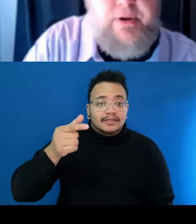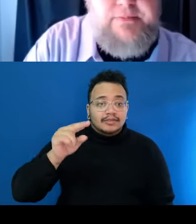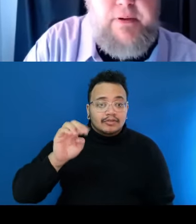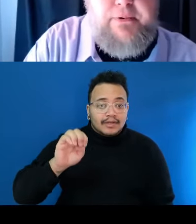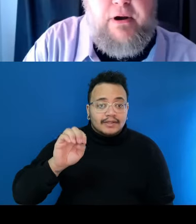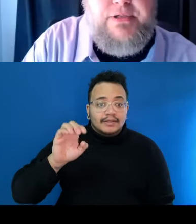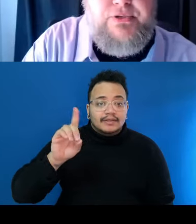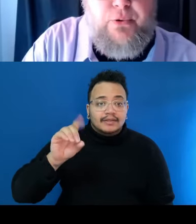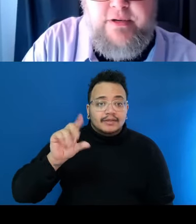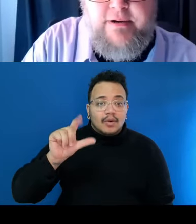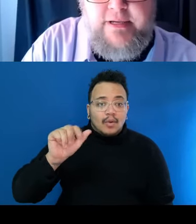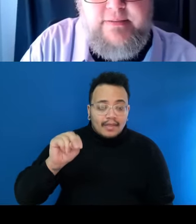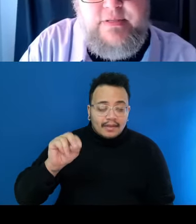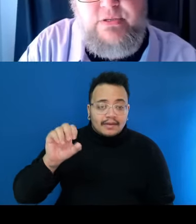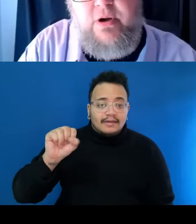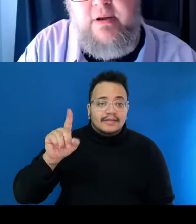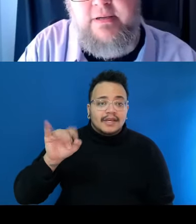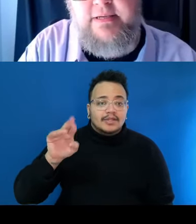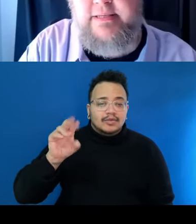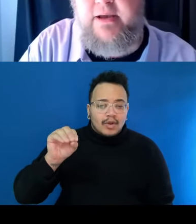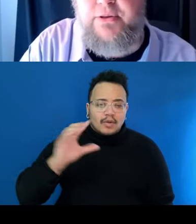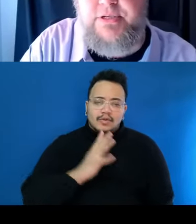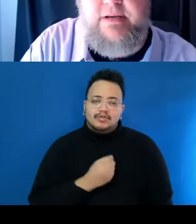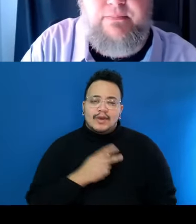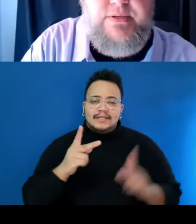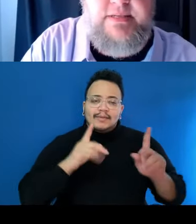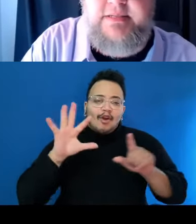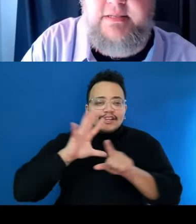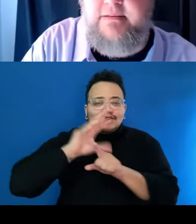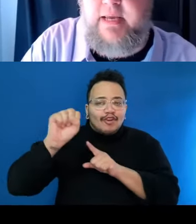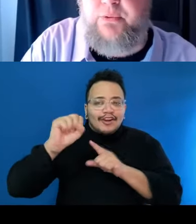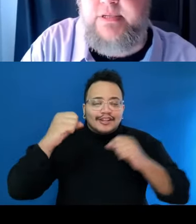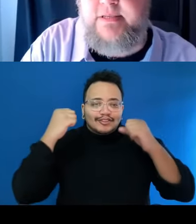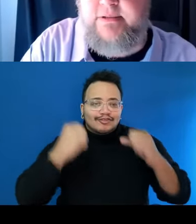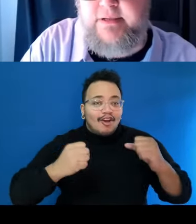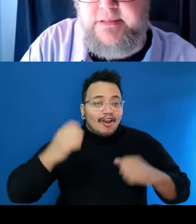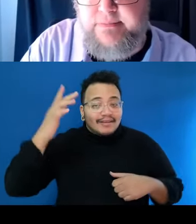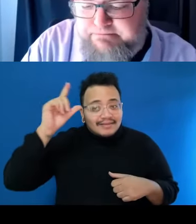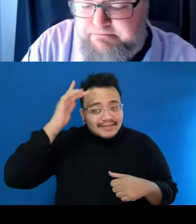"Trans people are extraordinary, strong, intelligent, "persistent and resilient."